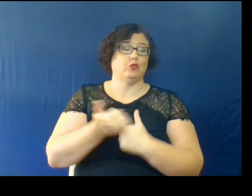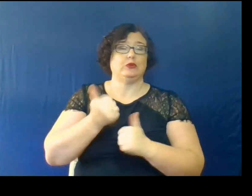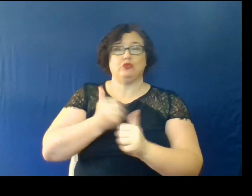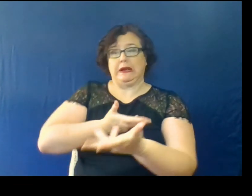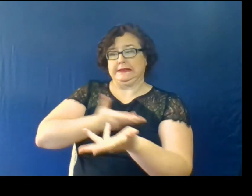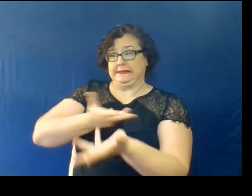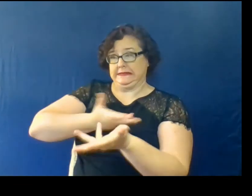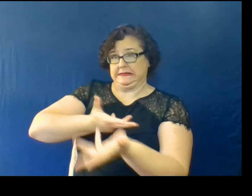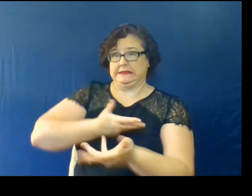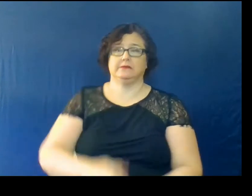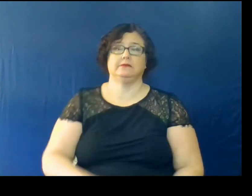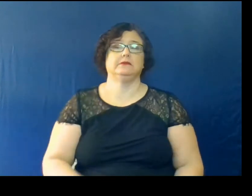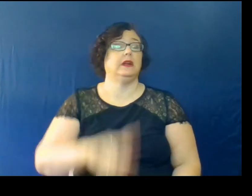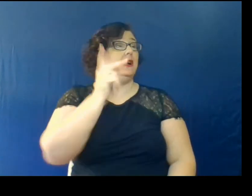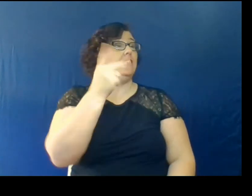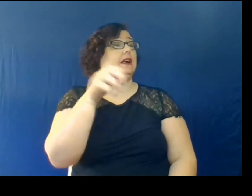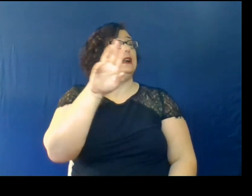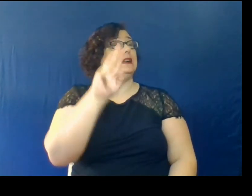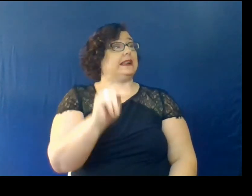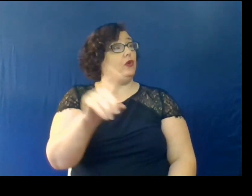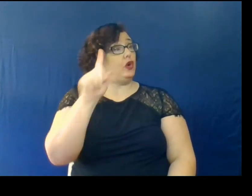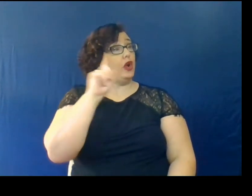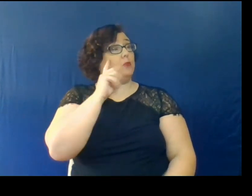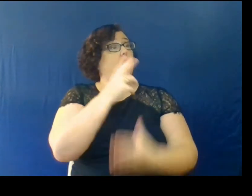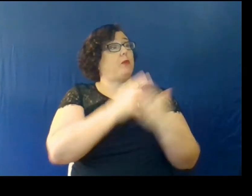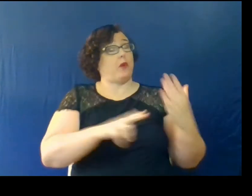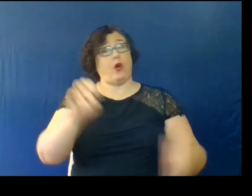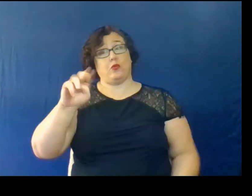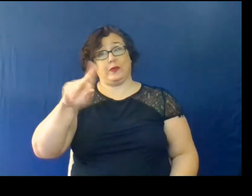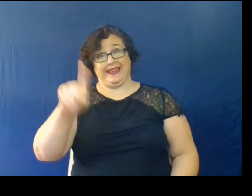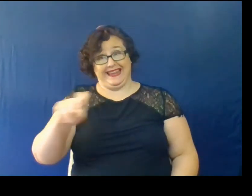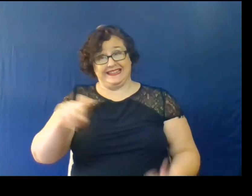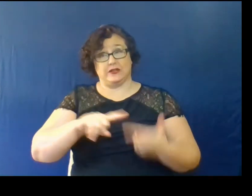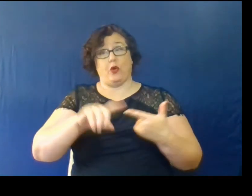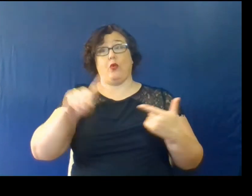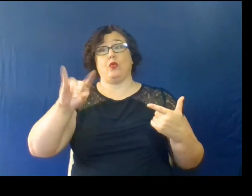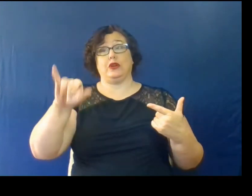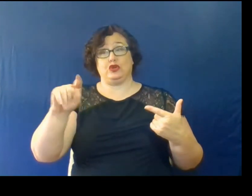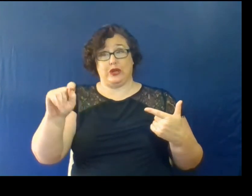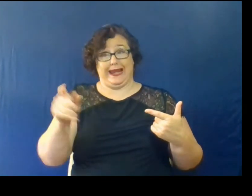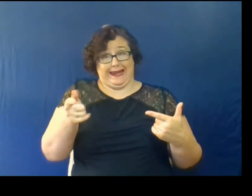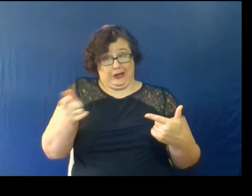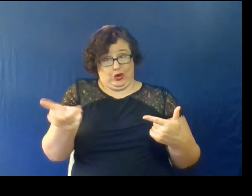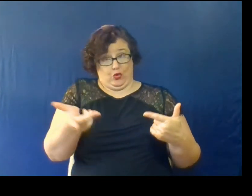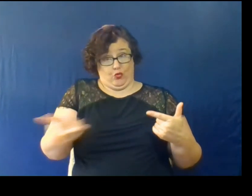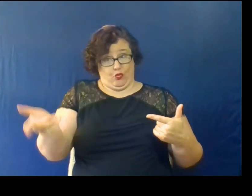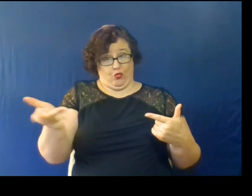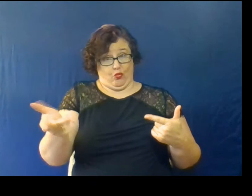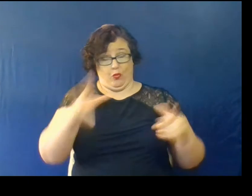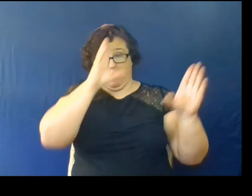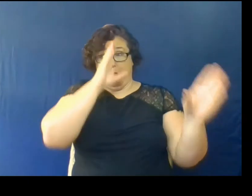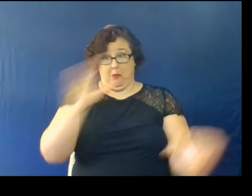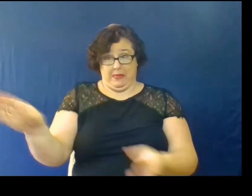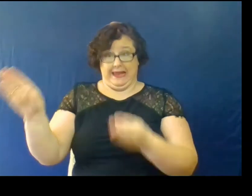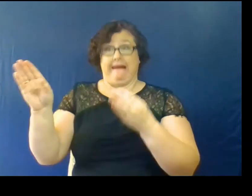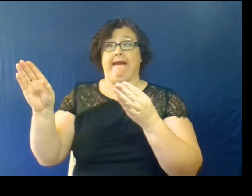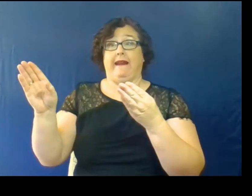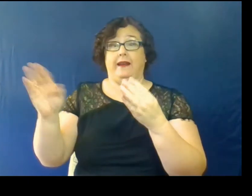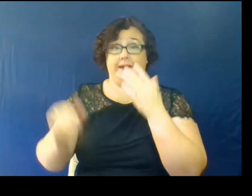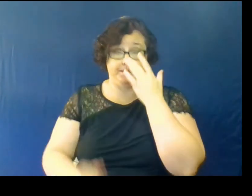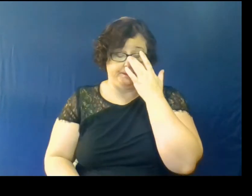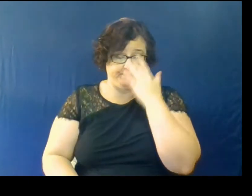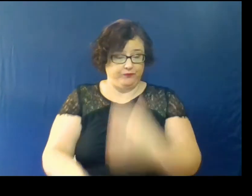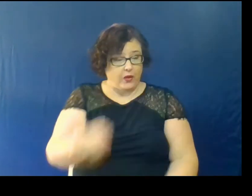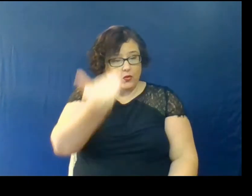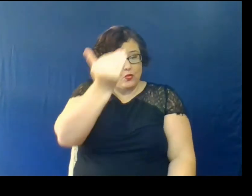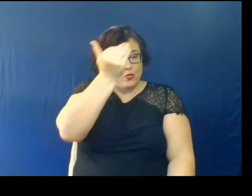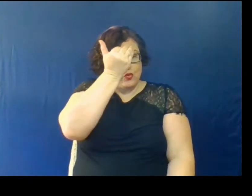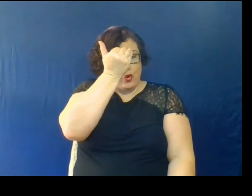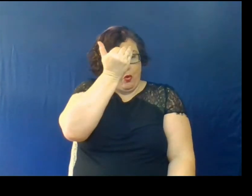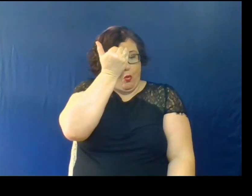Yeah what I'm hearing both from Enzo and Janet and from you feels like plan ahead, know what